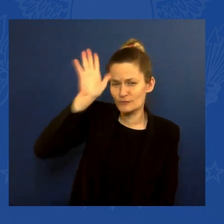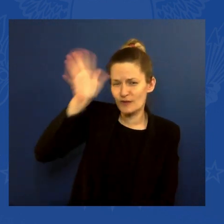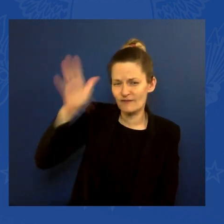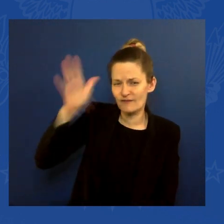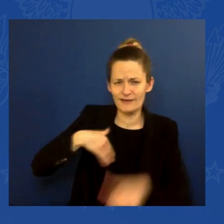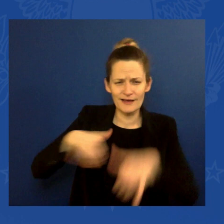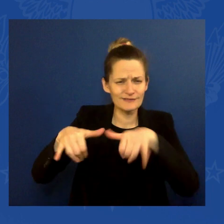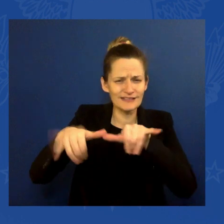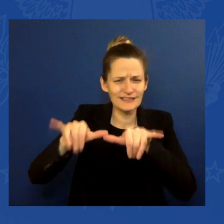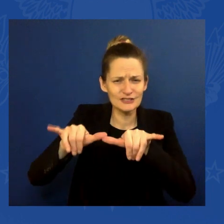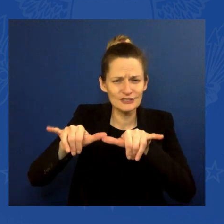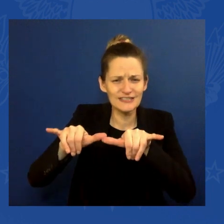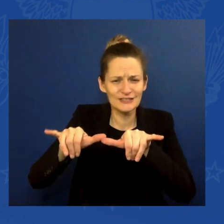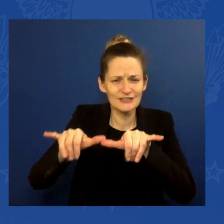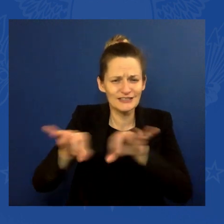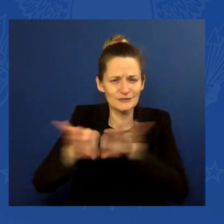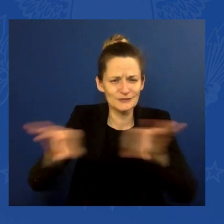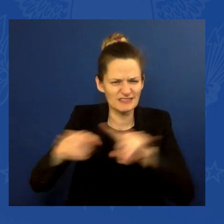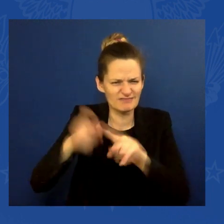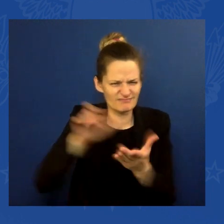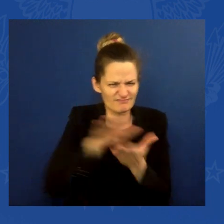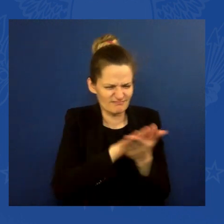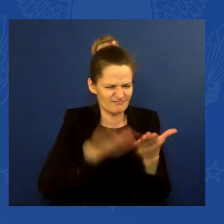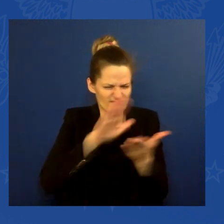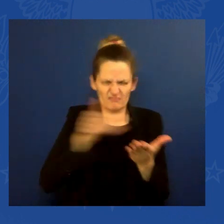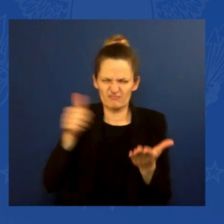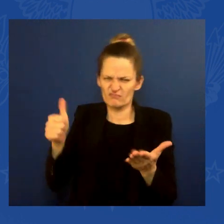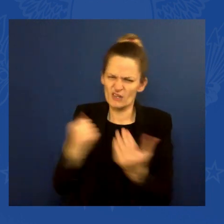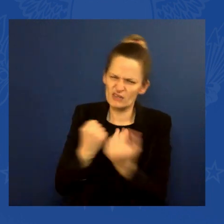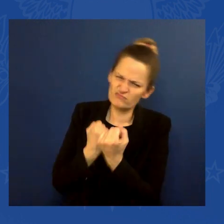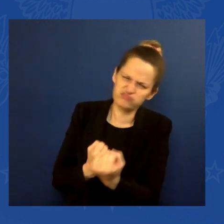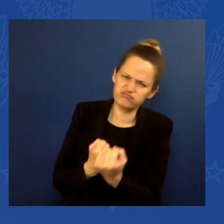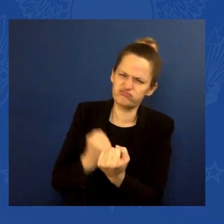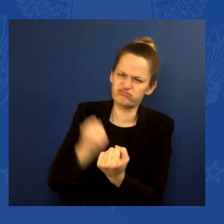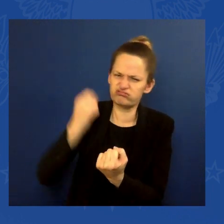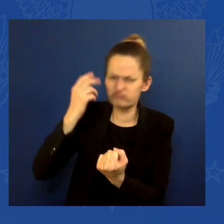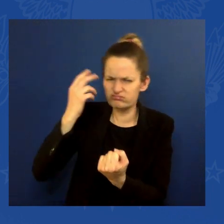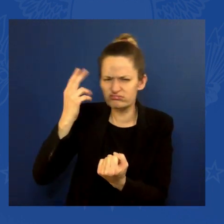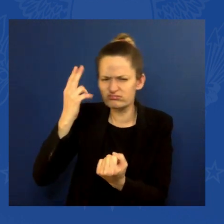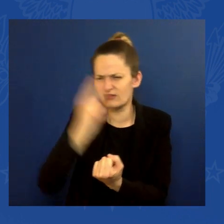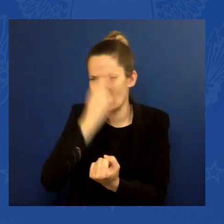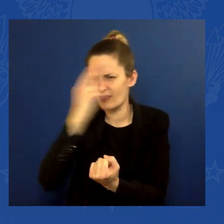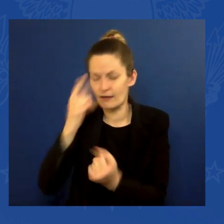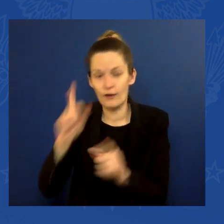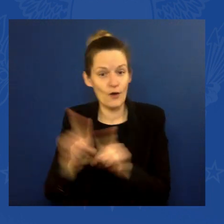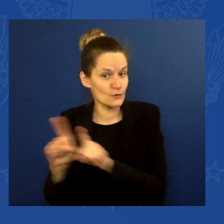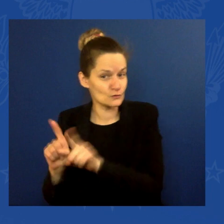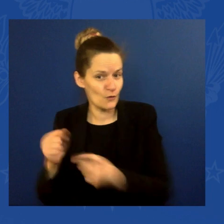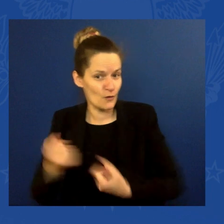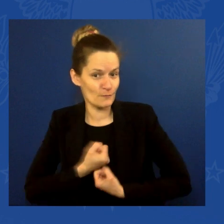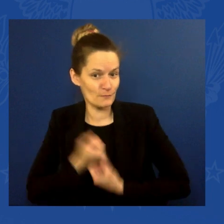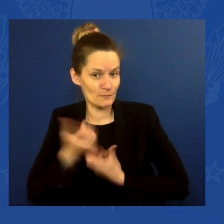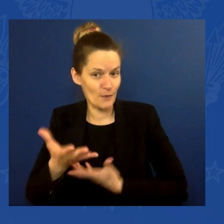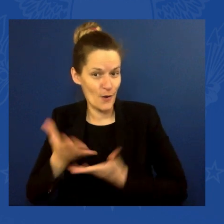In 1919, one of his over 100 poems that he wrote -- and thankfully my uncle left them to me --